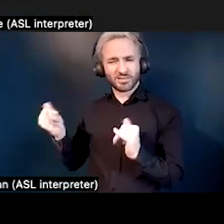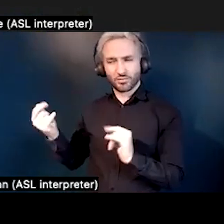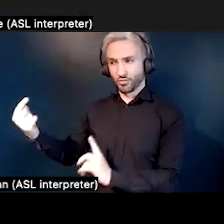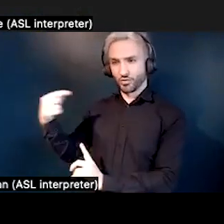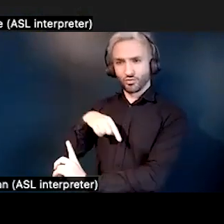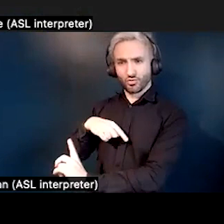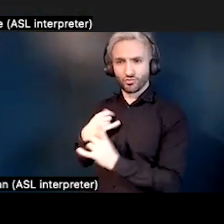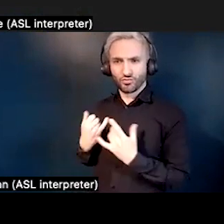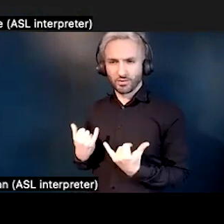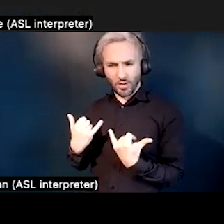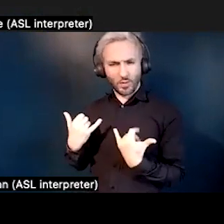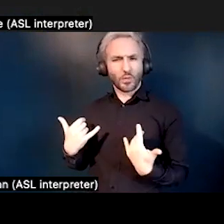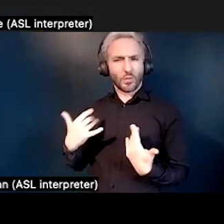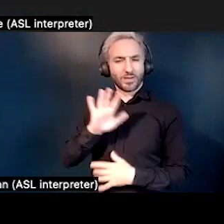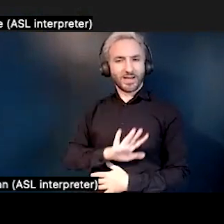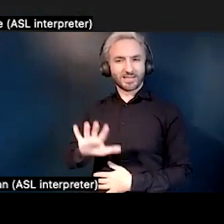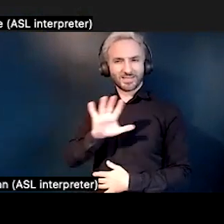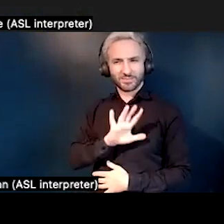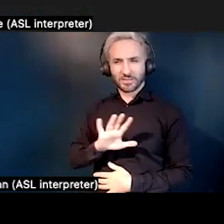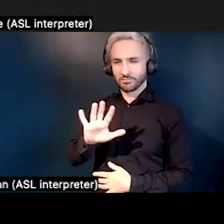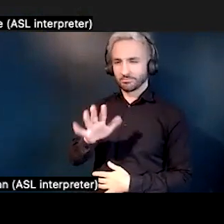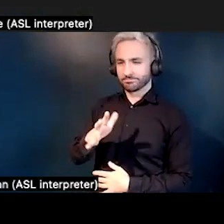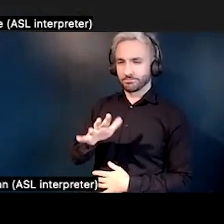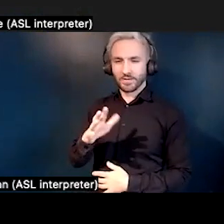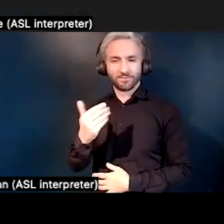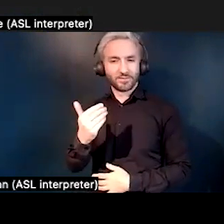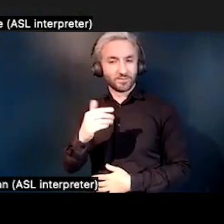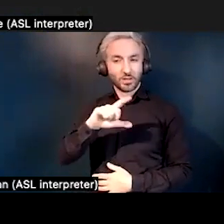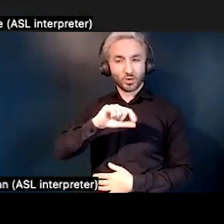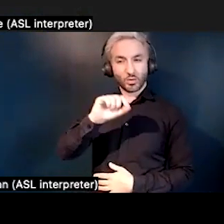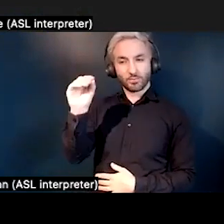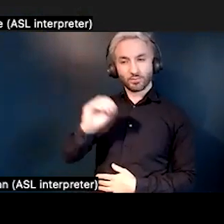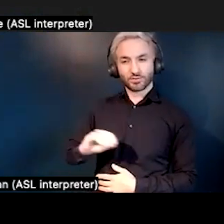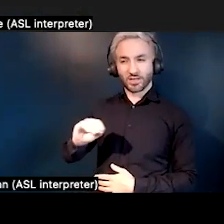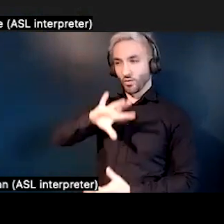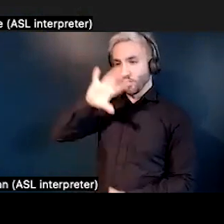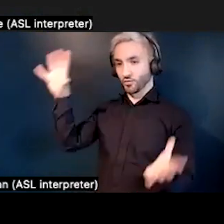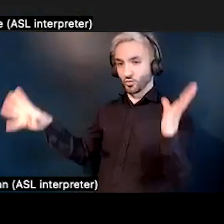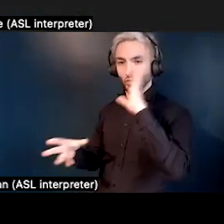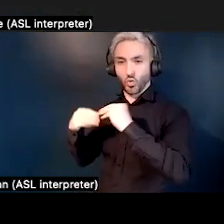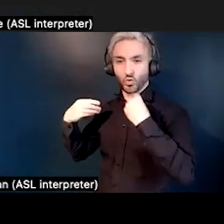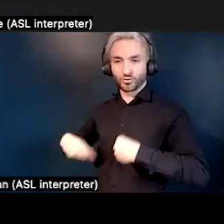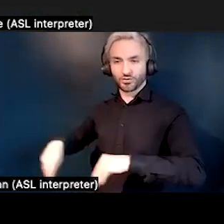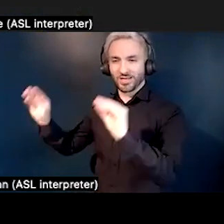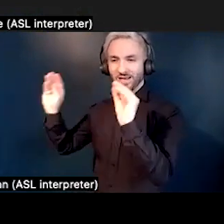estimated widely between 15% and 20% in total volume. I think at that level, figuring out